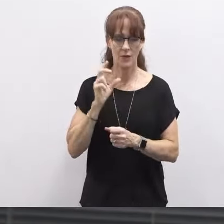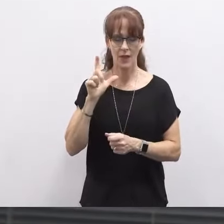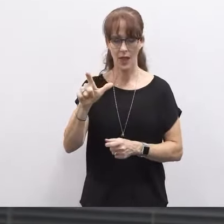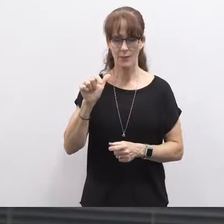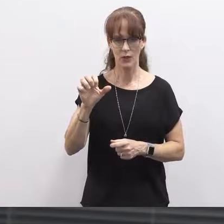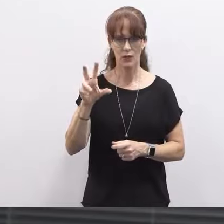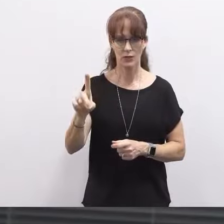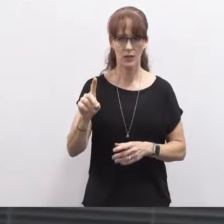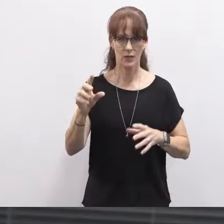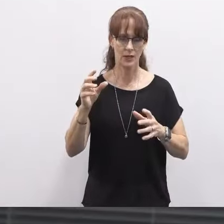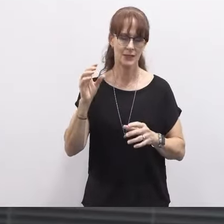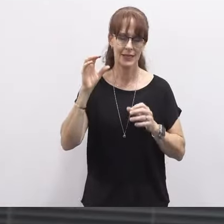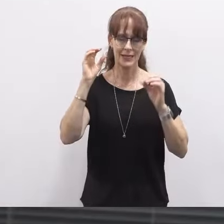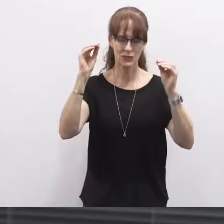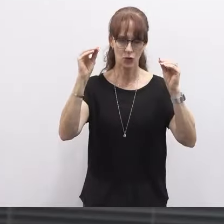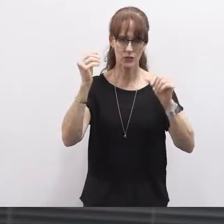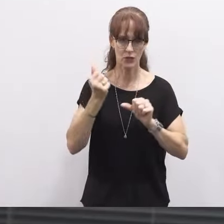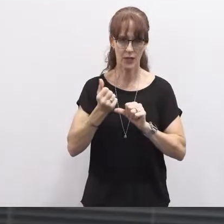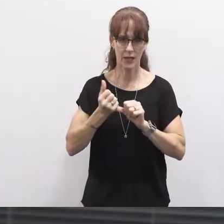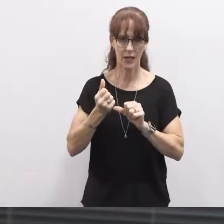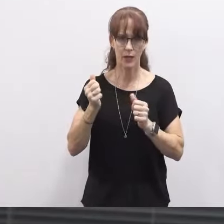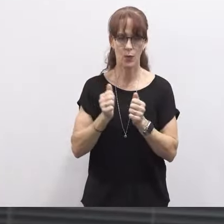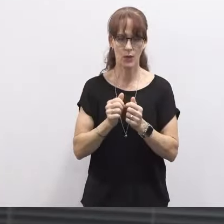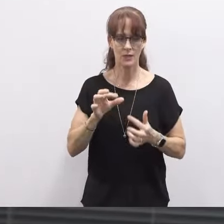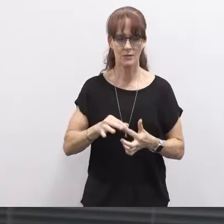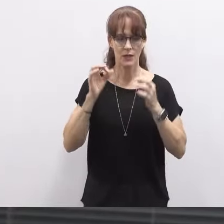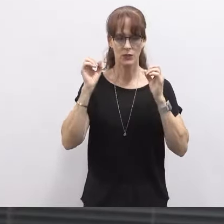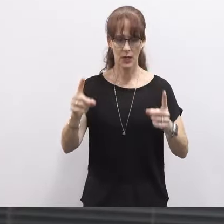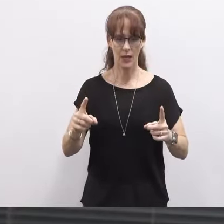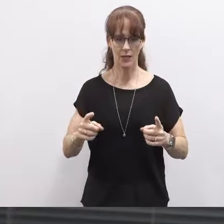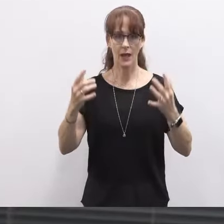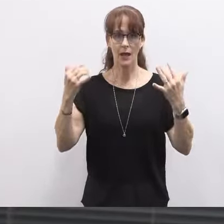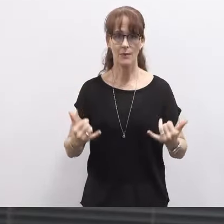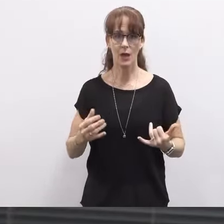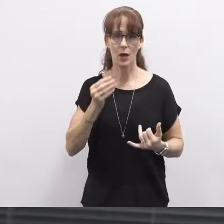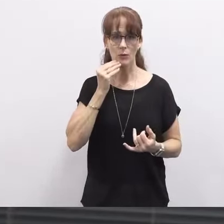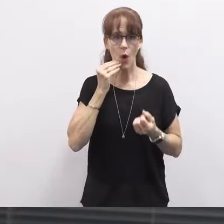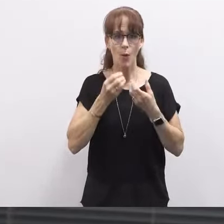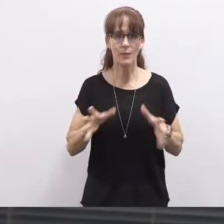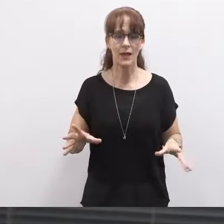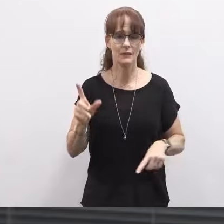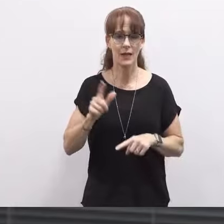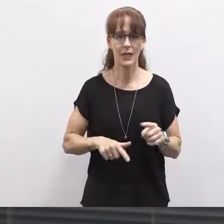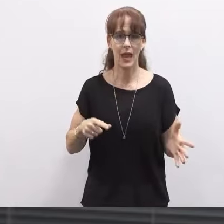as an instructional aide with special ed. I am now homeless because I cannot afford